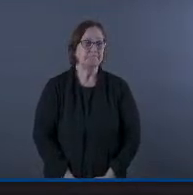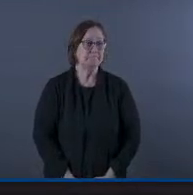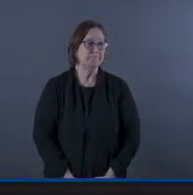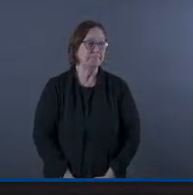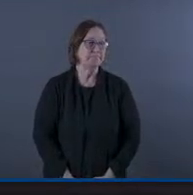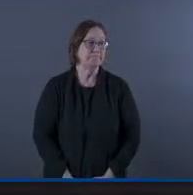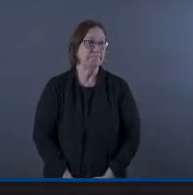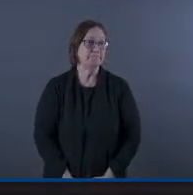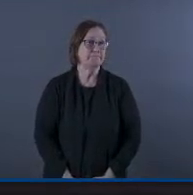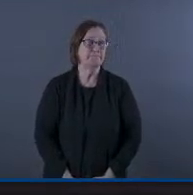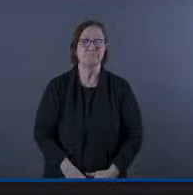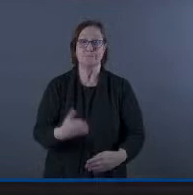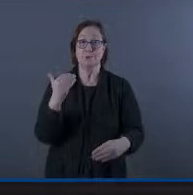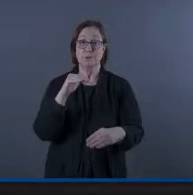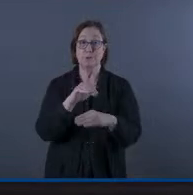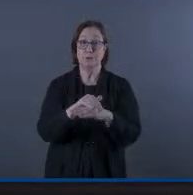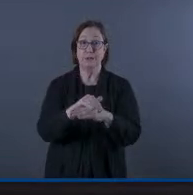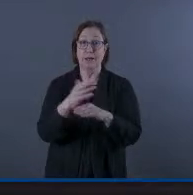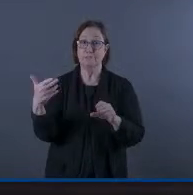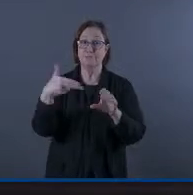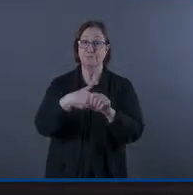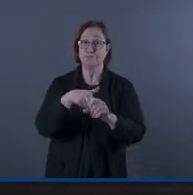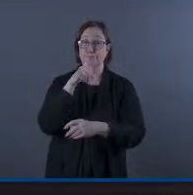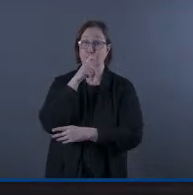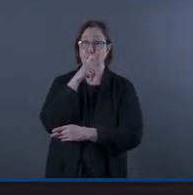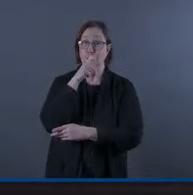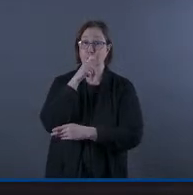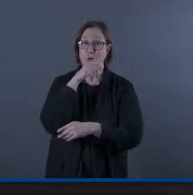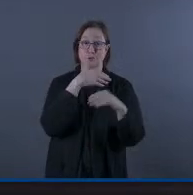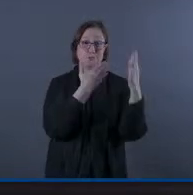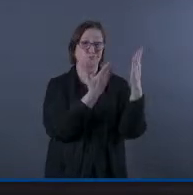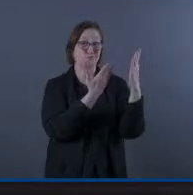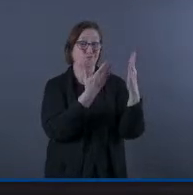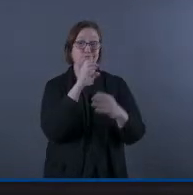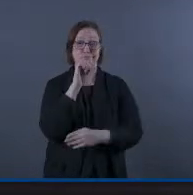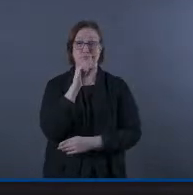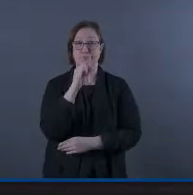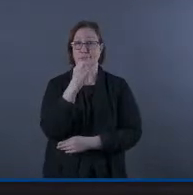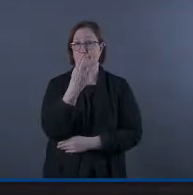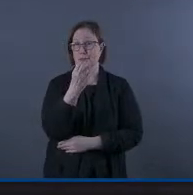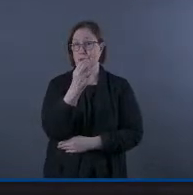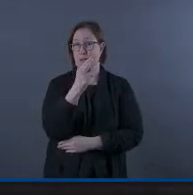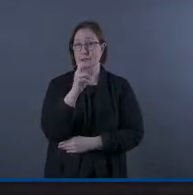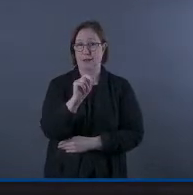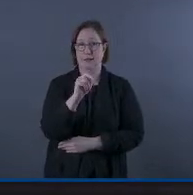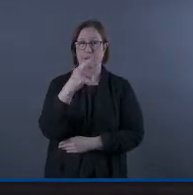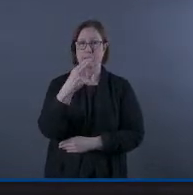Tonight, I'm joined by Shannon Hardie, the COO of Unity Care Northwest,